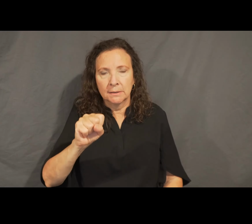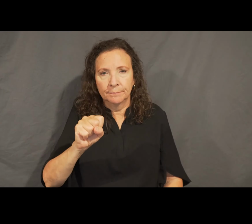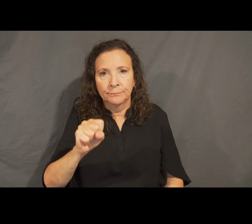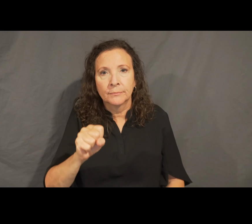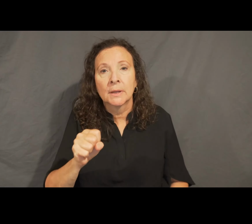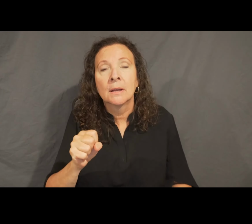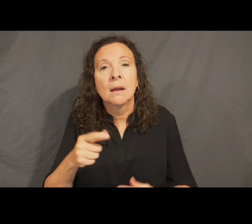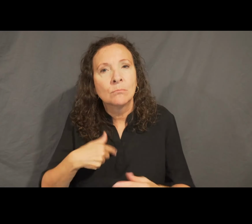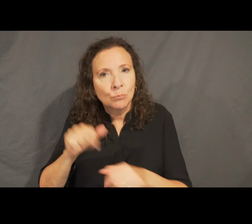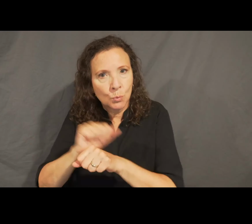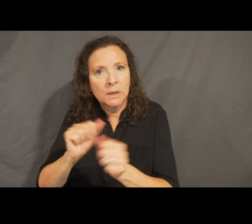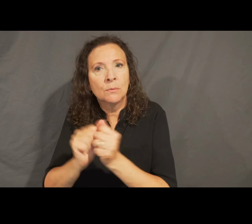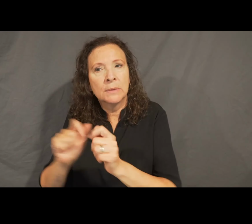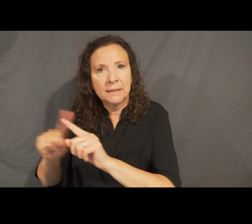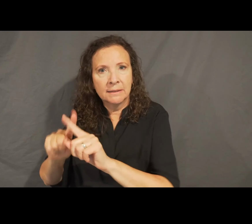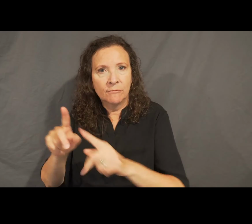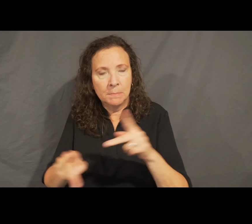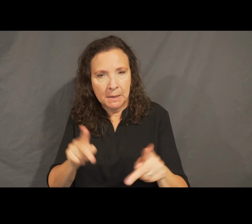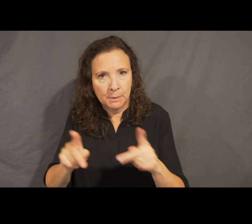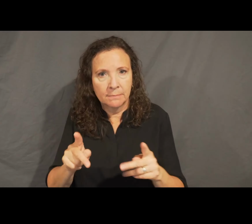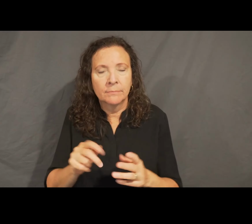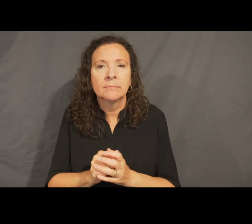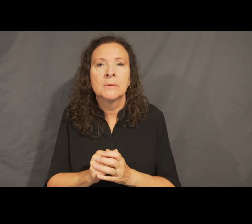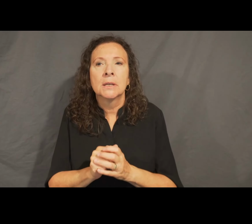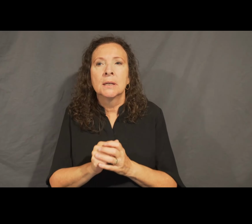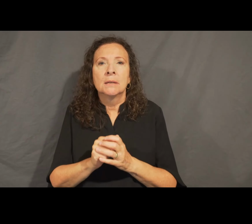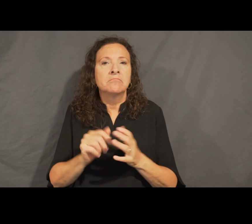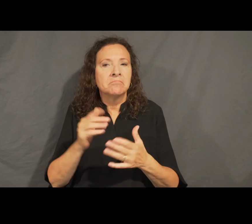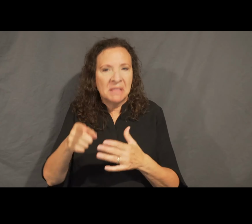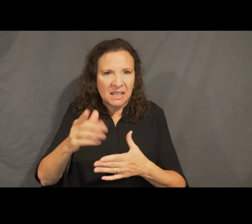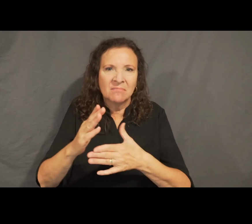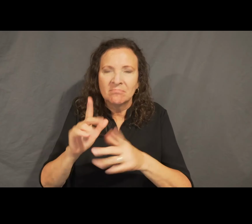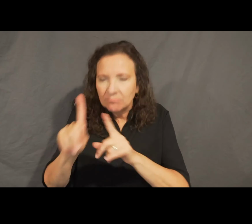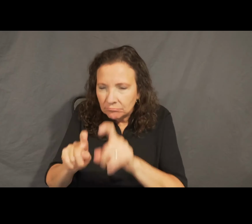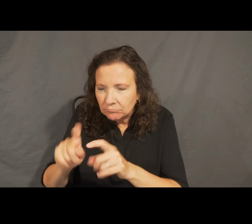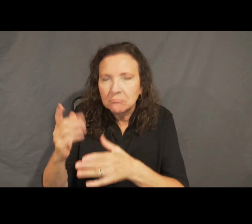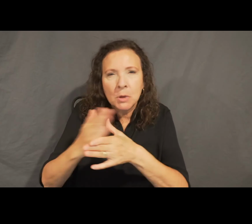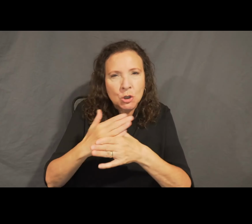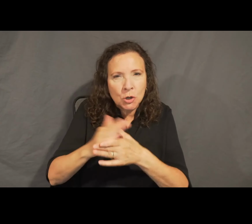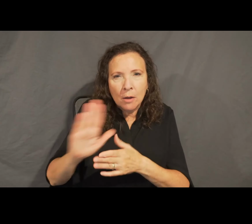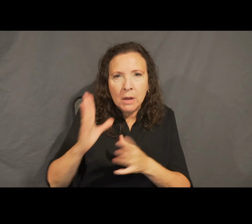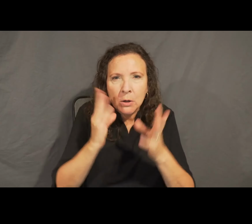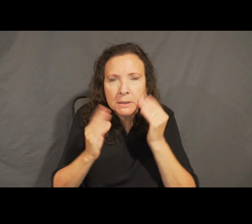their experiences, I started looking into patterns. What researchers do.